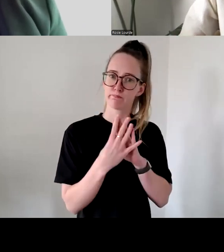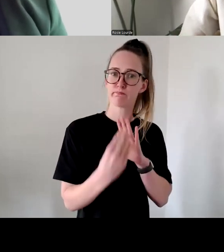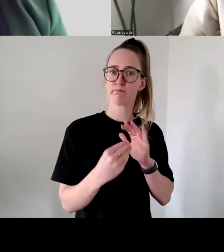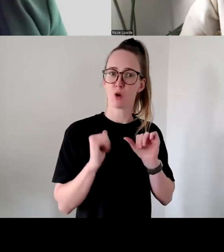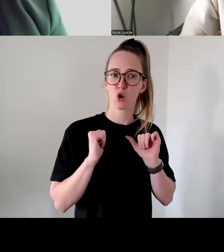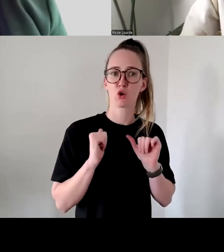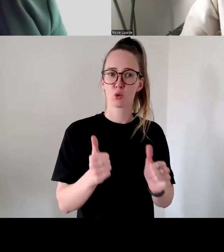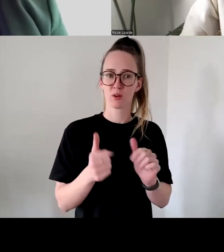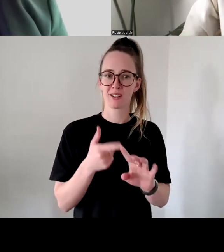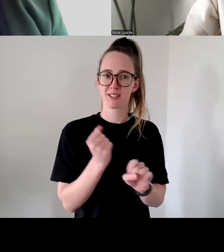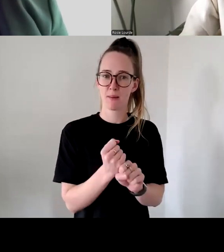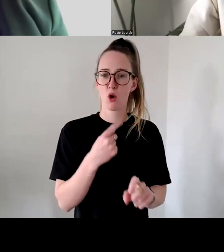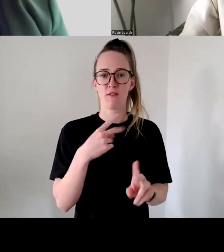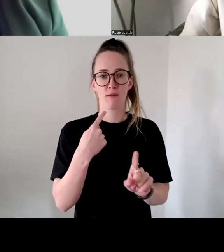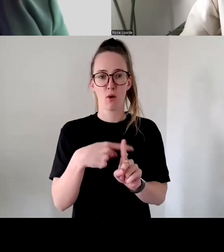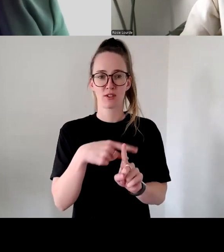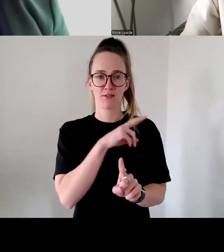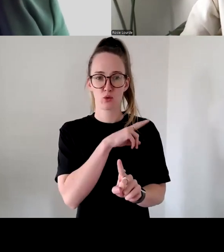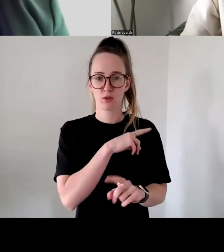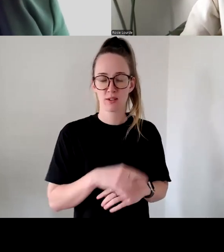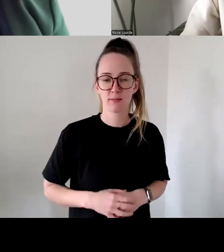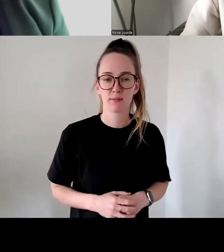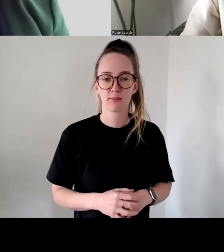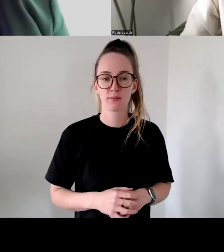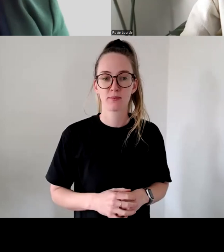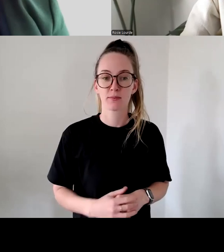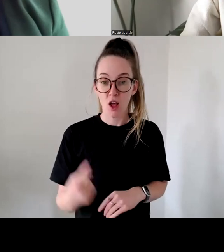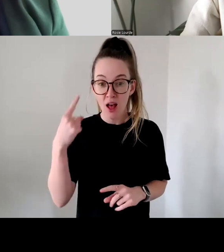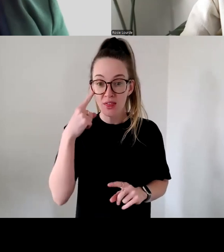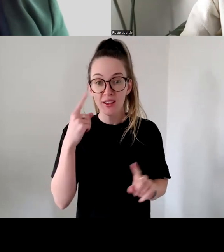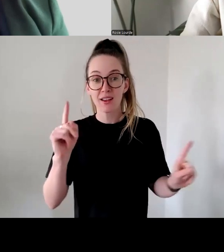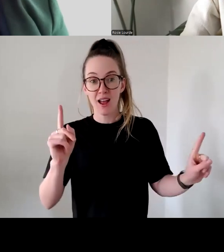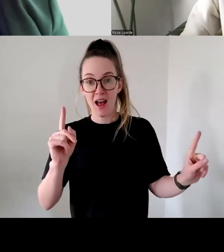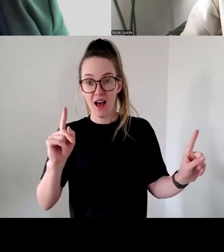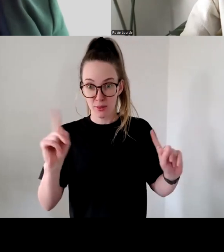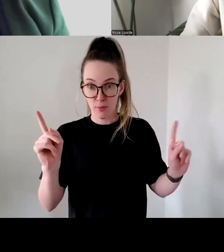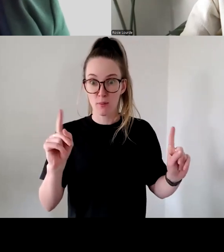I would say, at the moment, everyone is really just getting up and running.